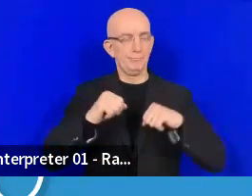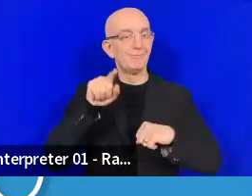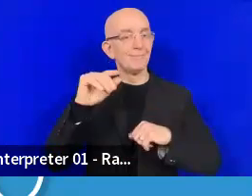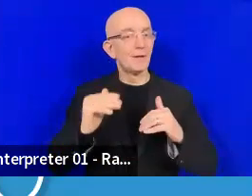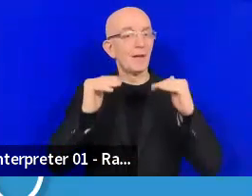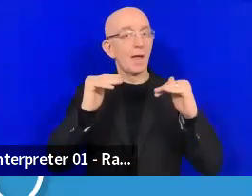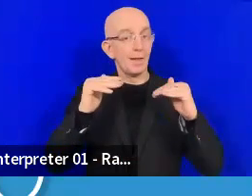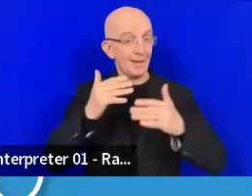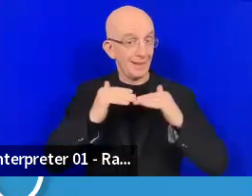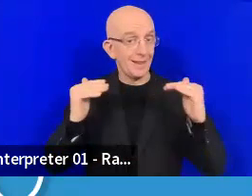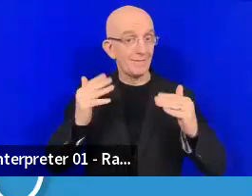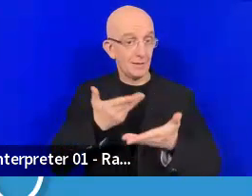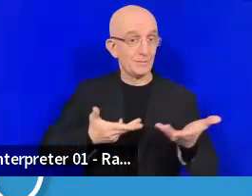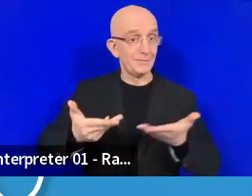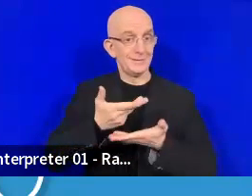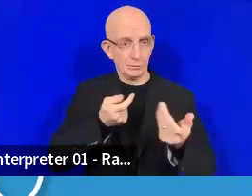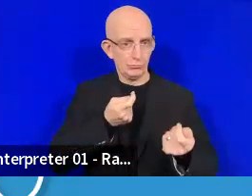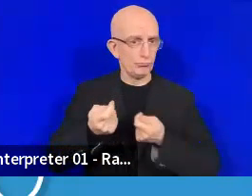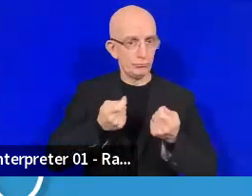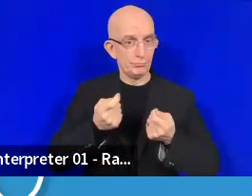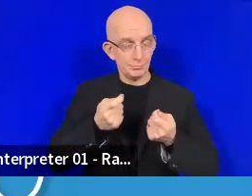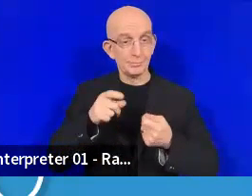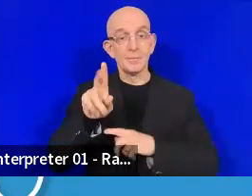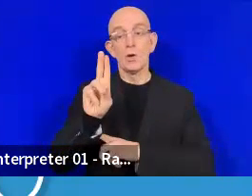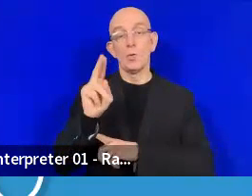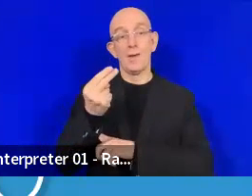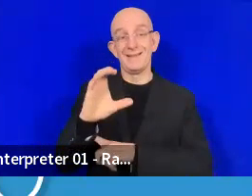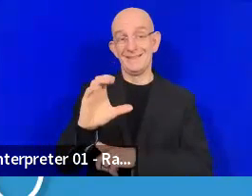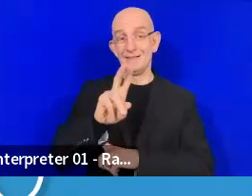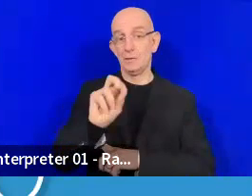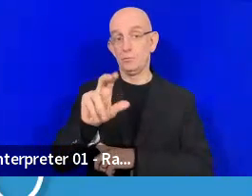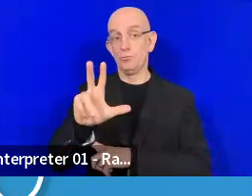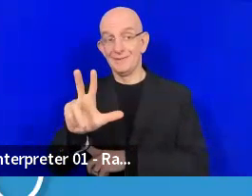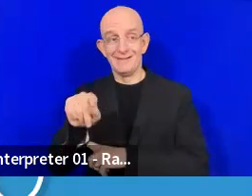to ensure that the voices, not only of Member State Governments, but of all other stakeholders